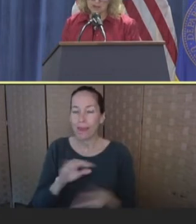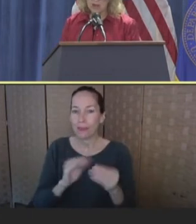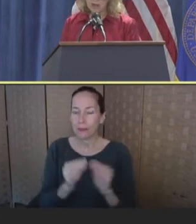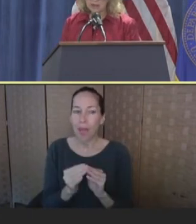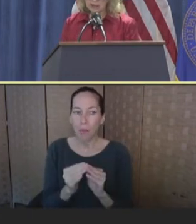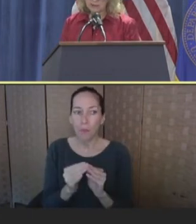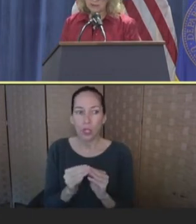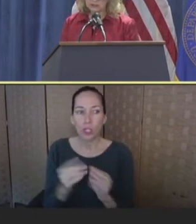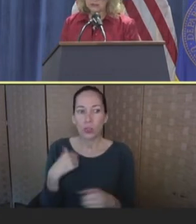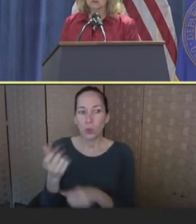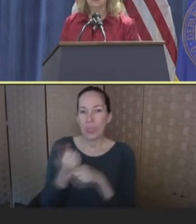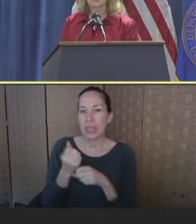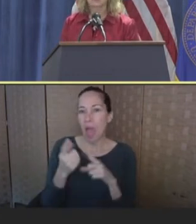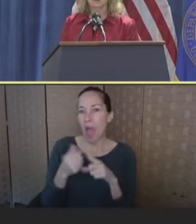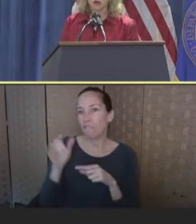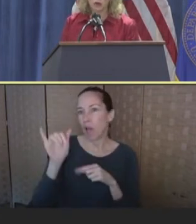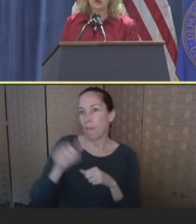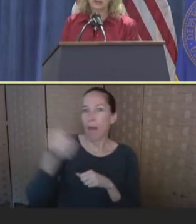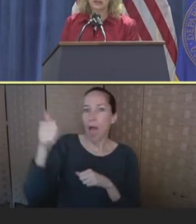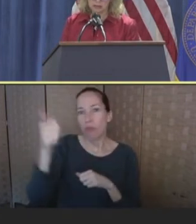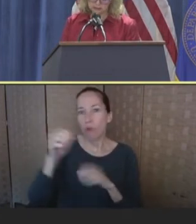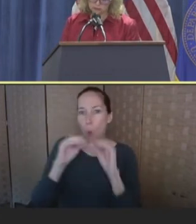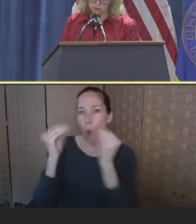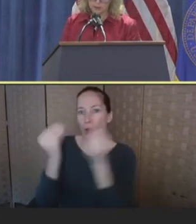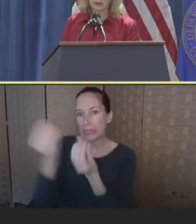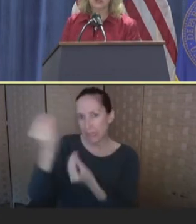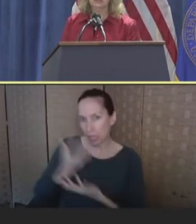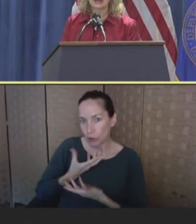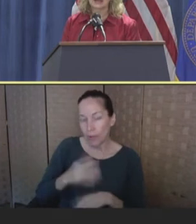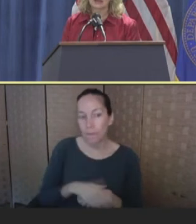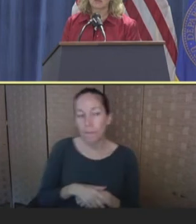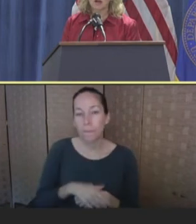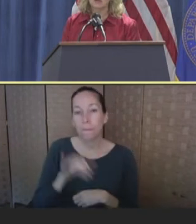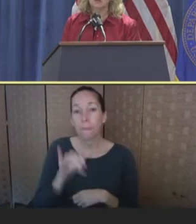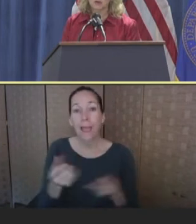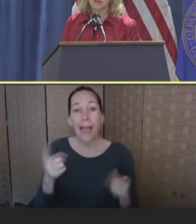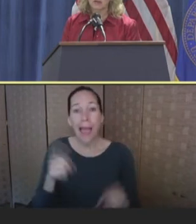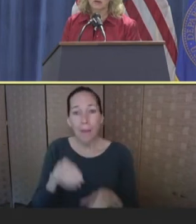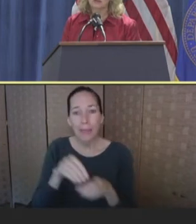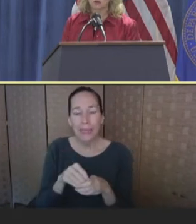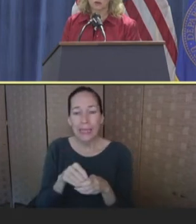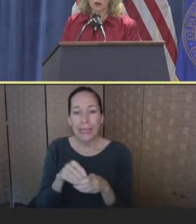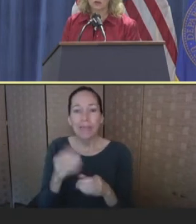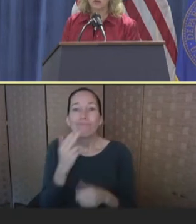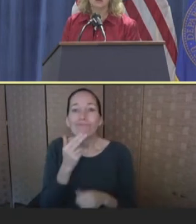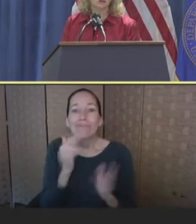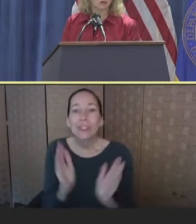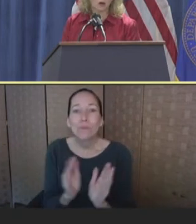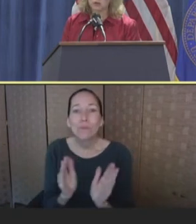Again, this did occur in an insular population in Rockland, where there is a large, large